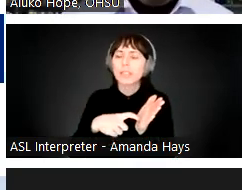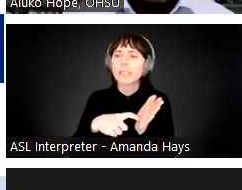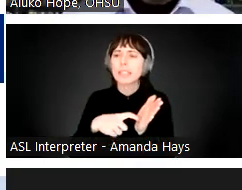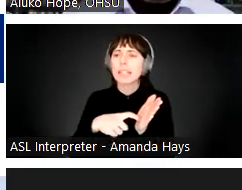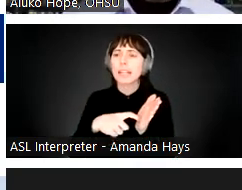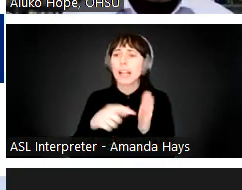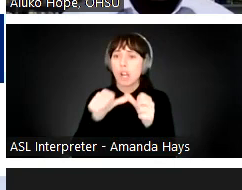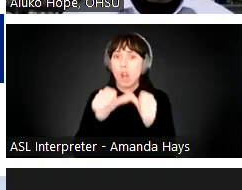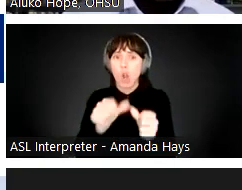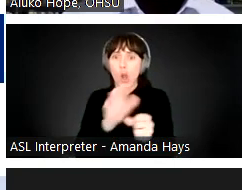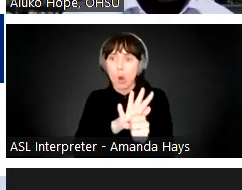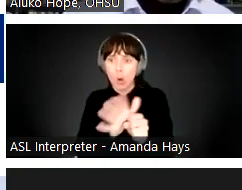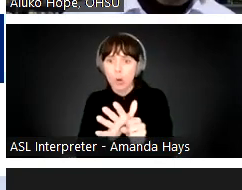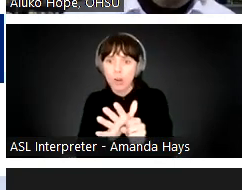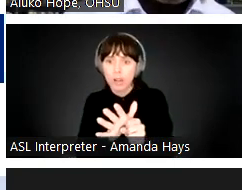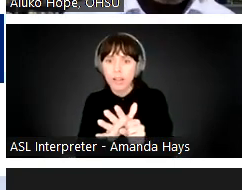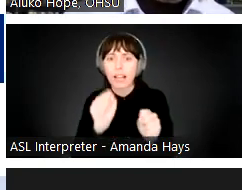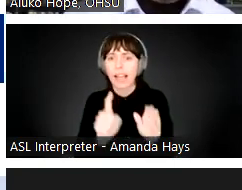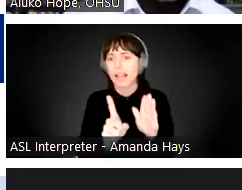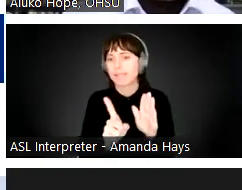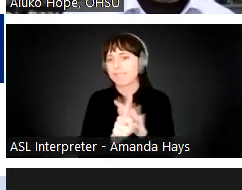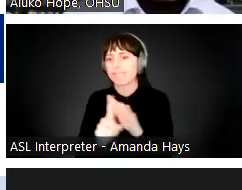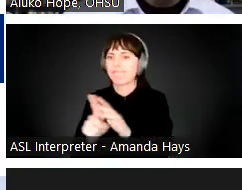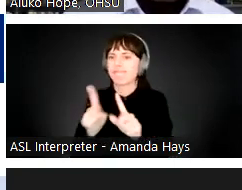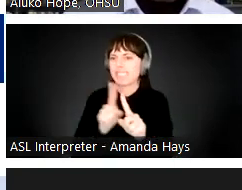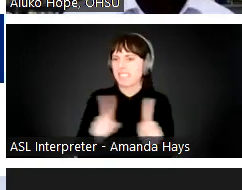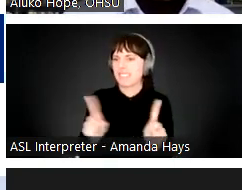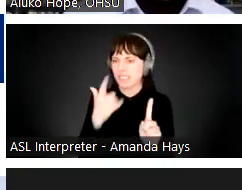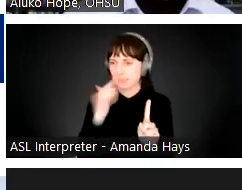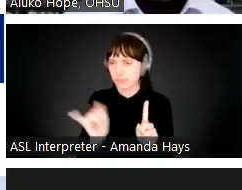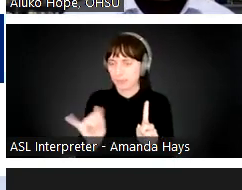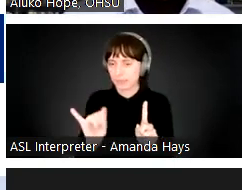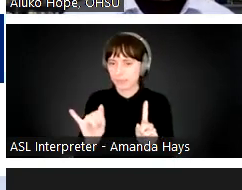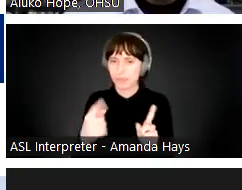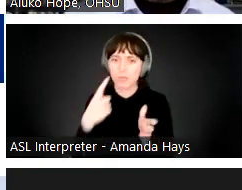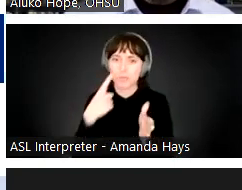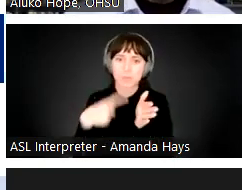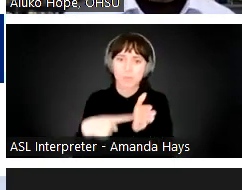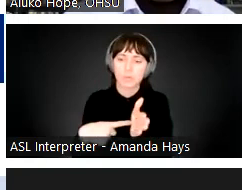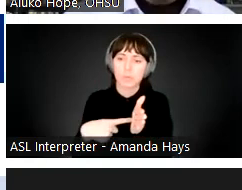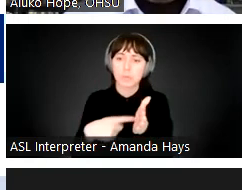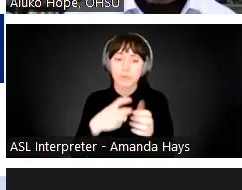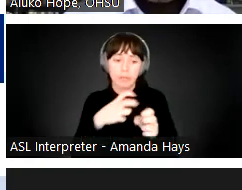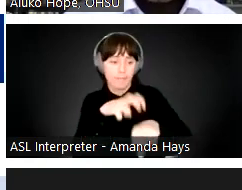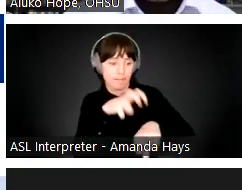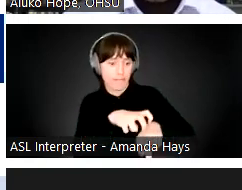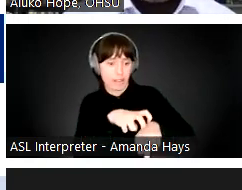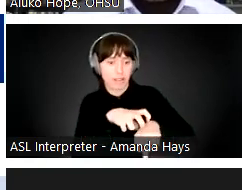pathways, and these are not meant to be mutually exclusive. Some things may happen directly as a result of the virus